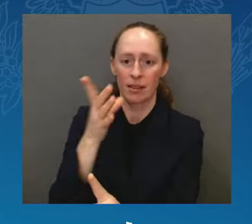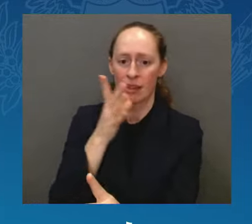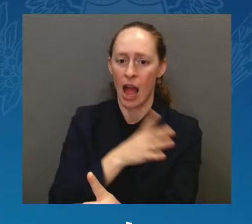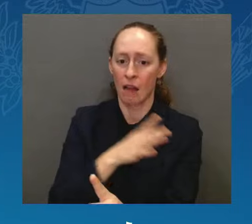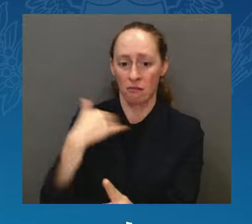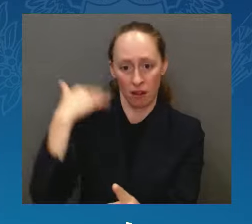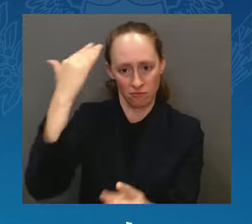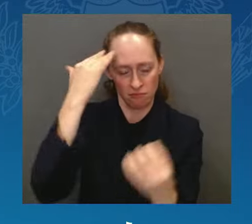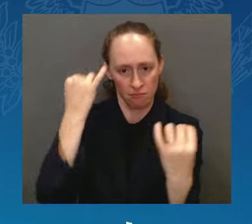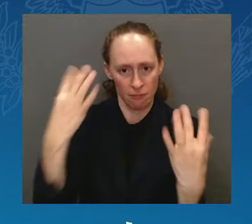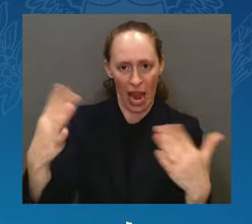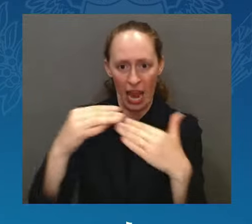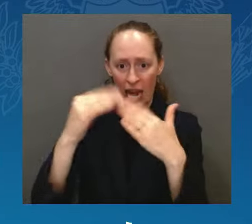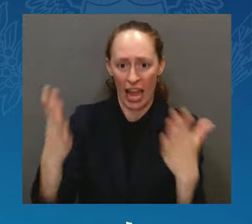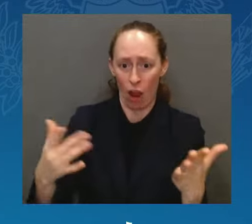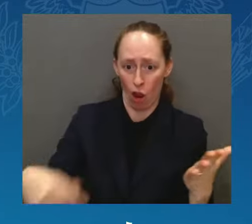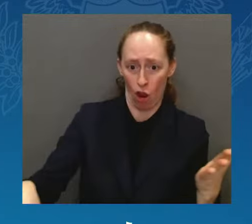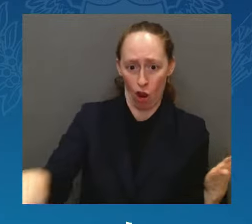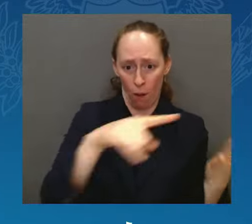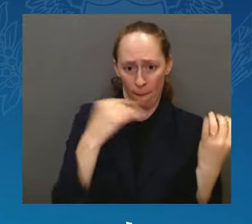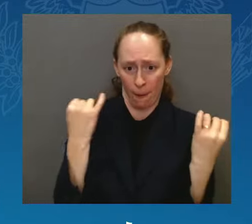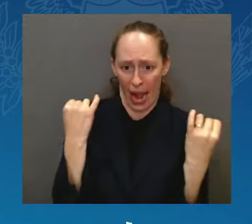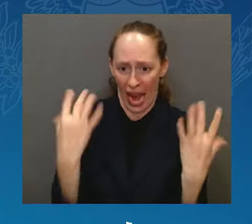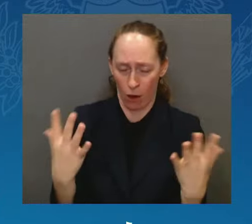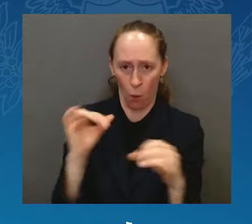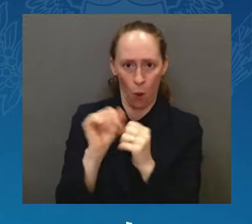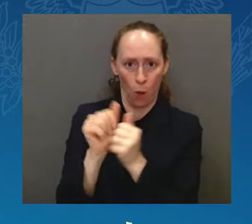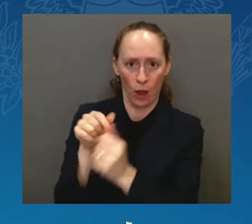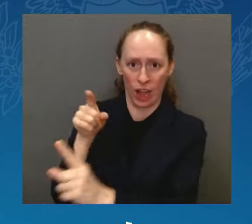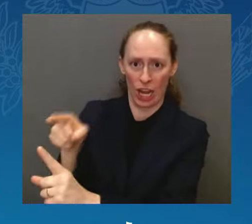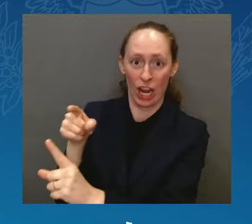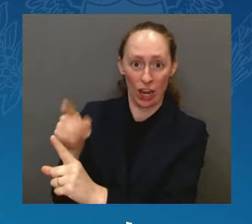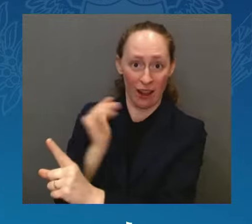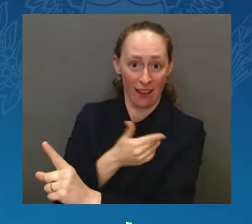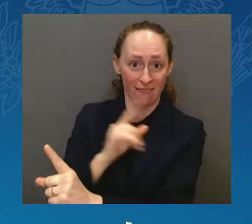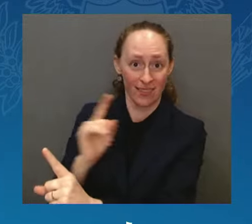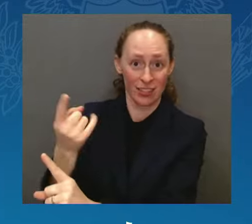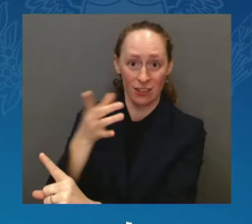in this current capacity and over the years. But she is such a fighter for all people and,